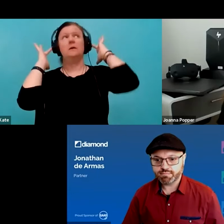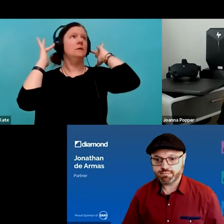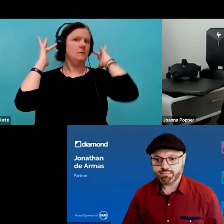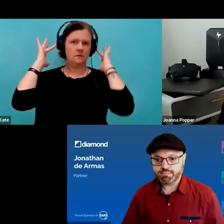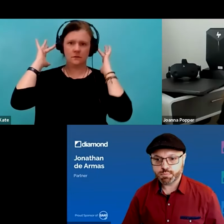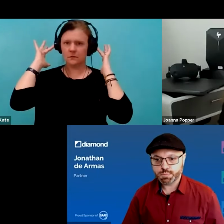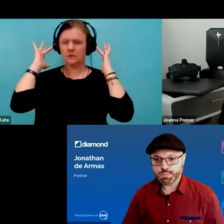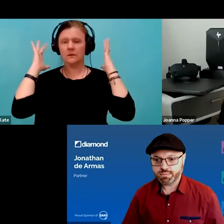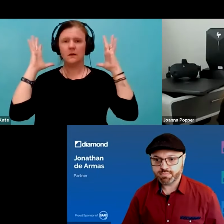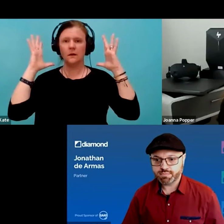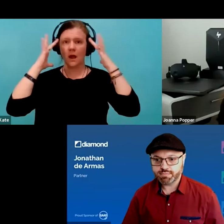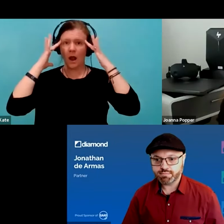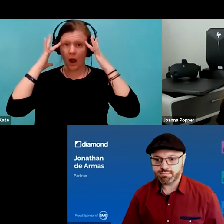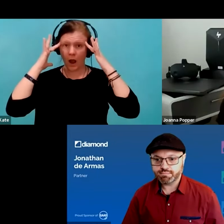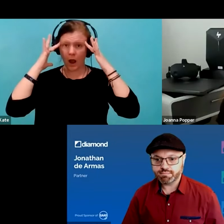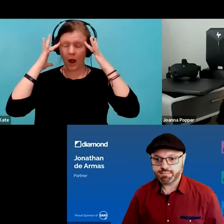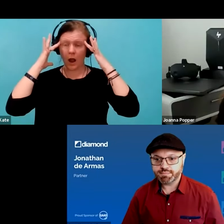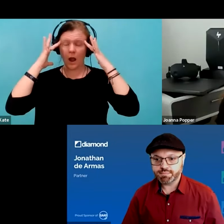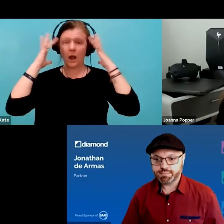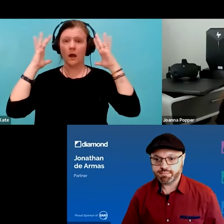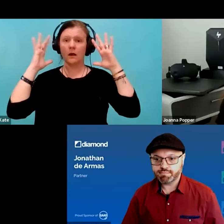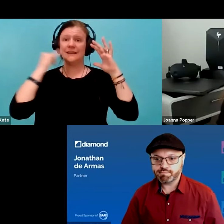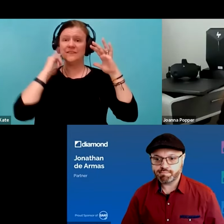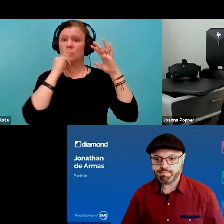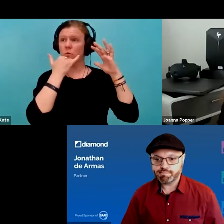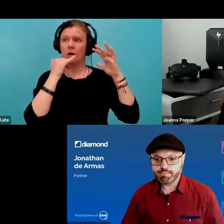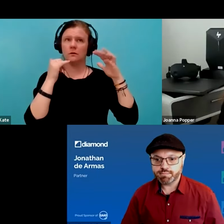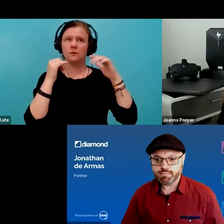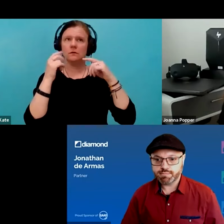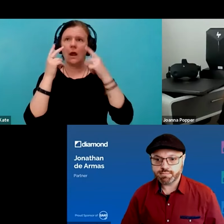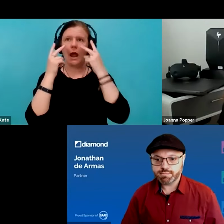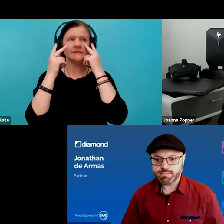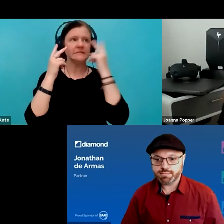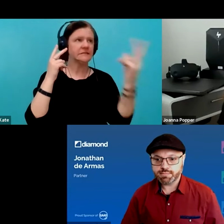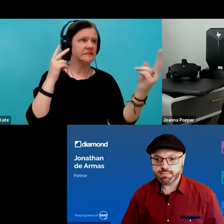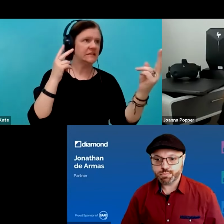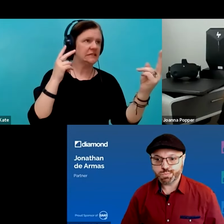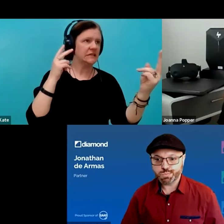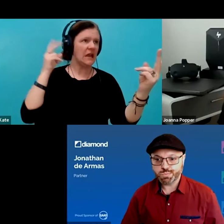speakers on your headphones. You see in things off to your left happening but you're hearing it in your right